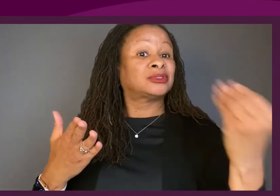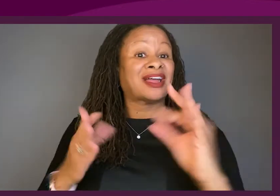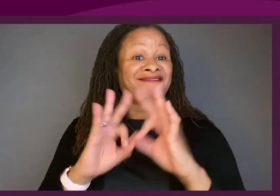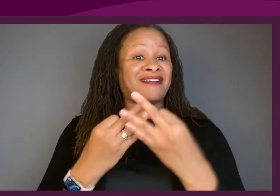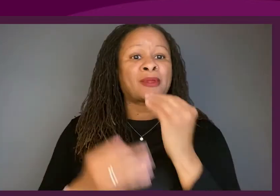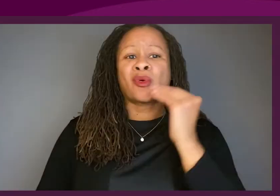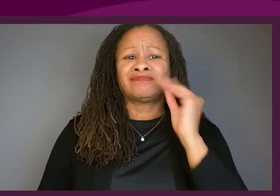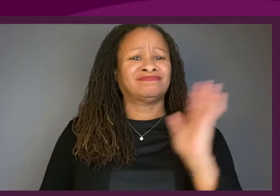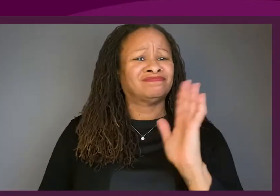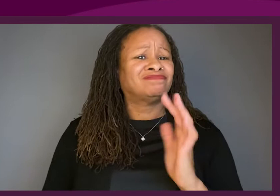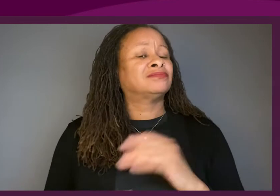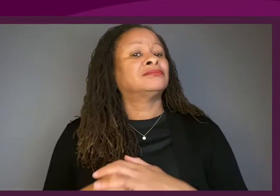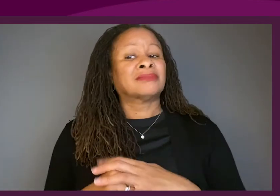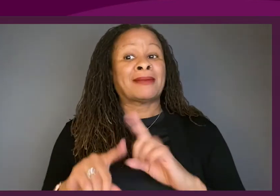outside of their family home.